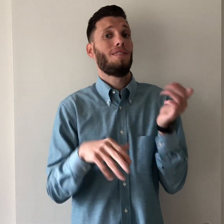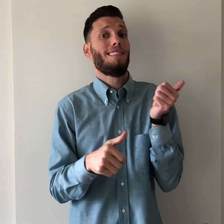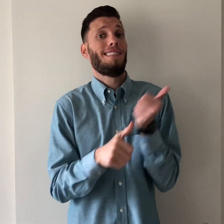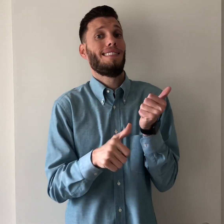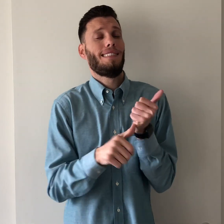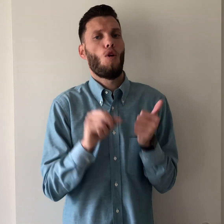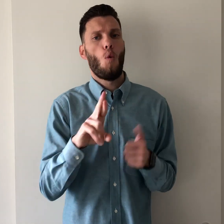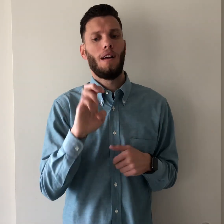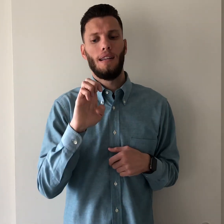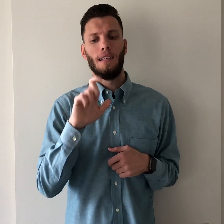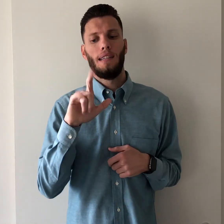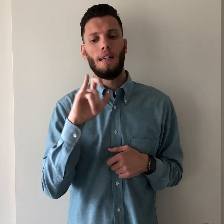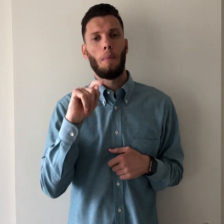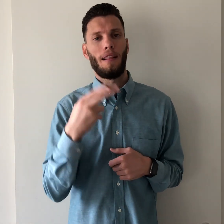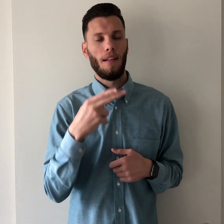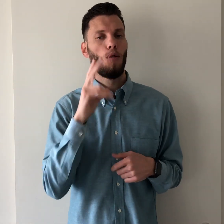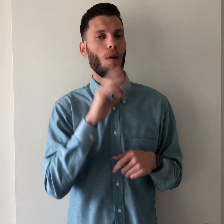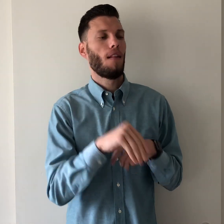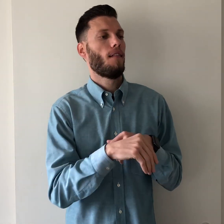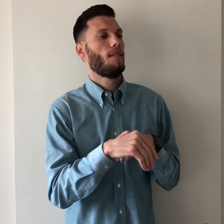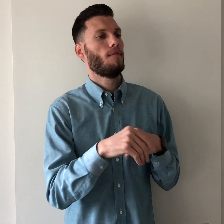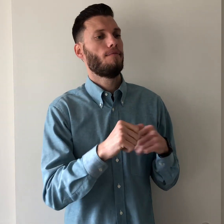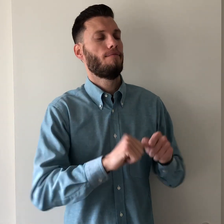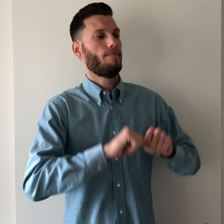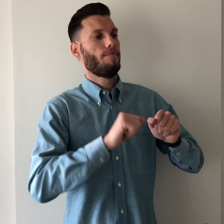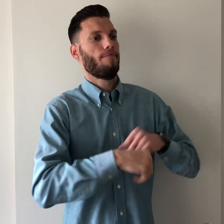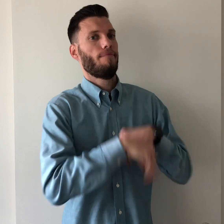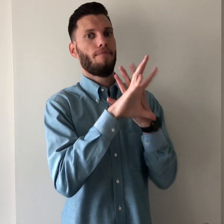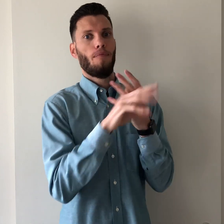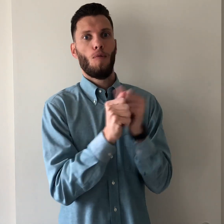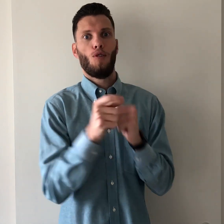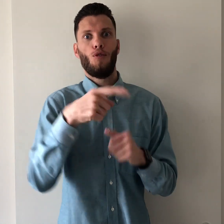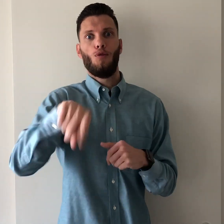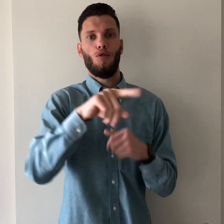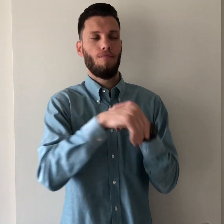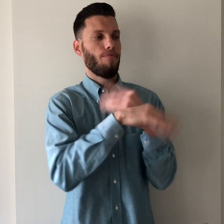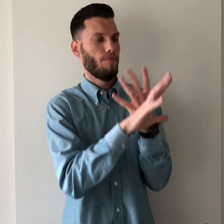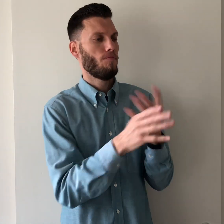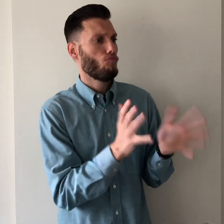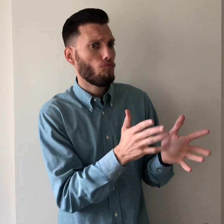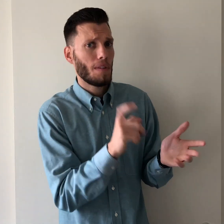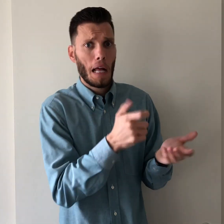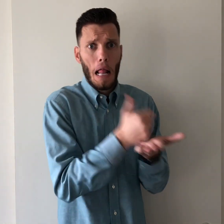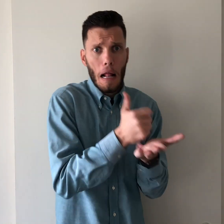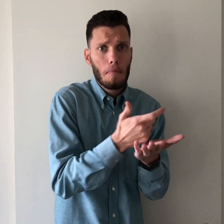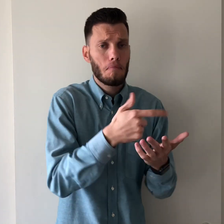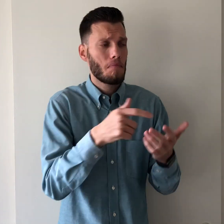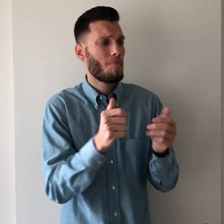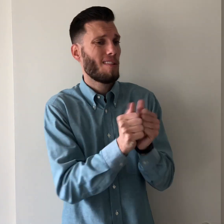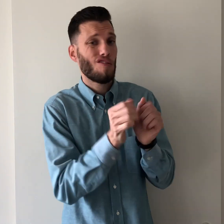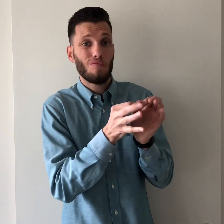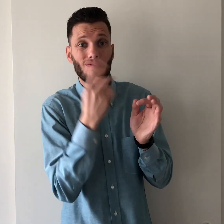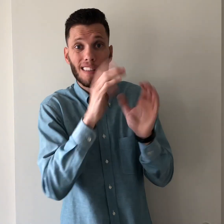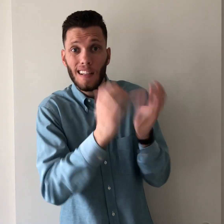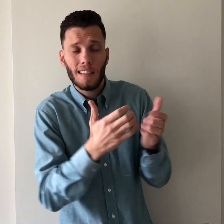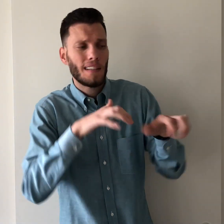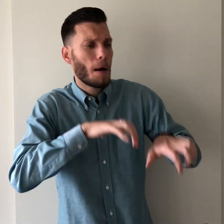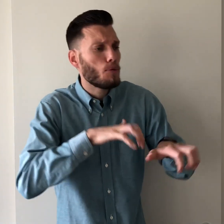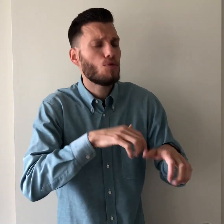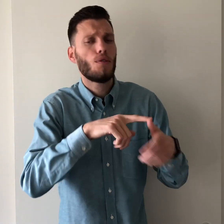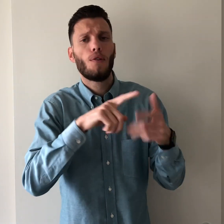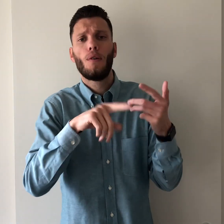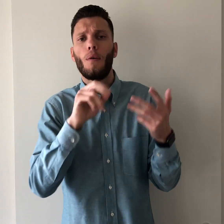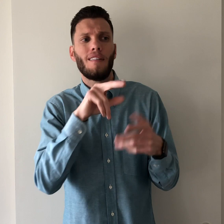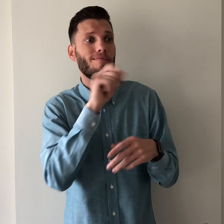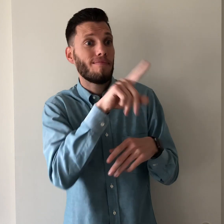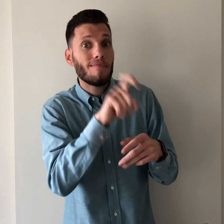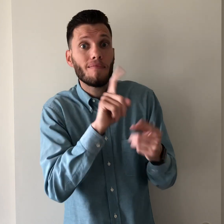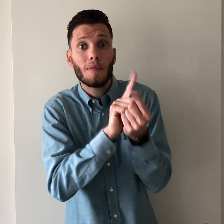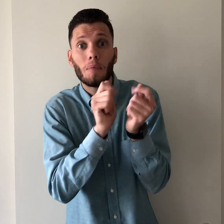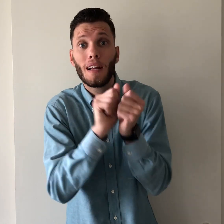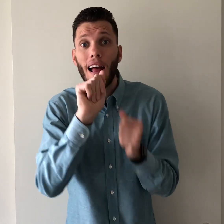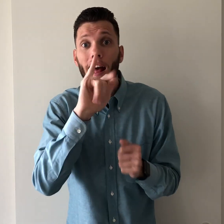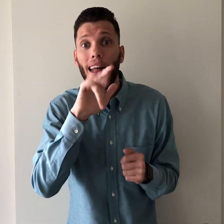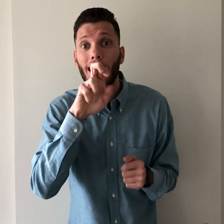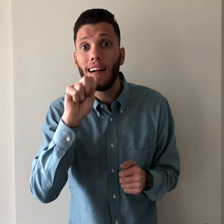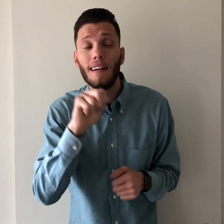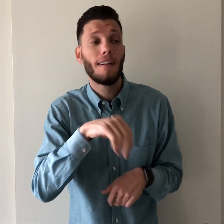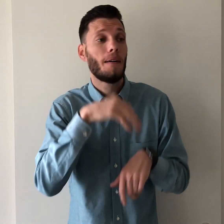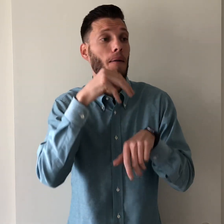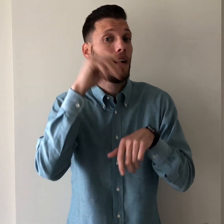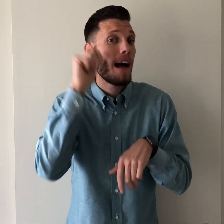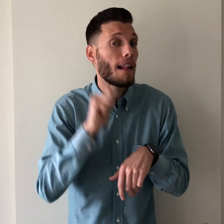student assistants or Elizabeth. You can then discuss if you need any help with interpreting service for classes